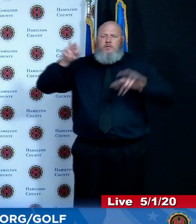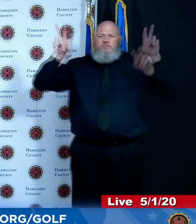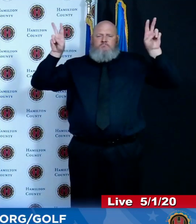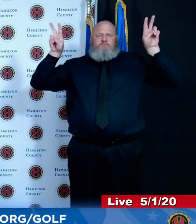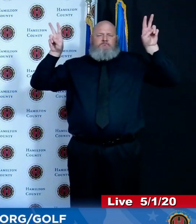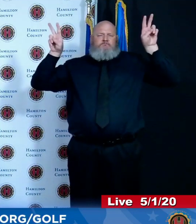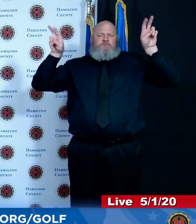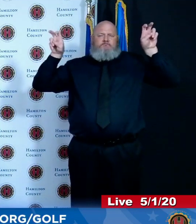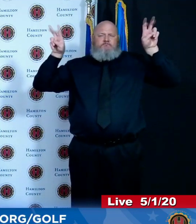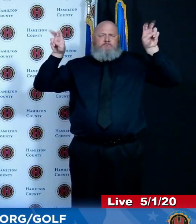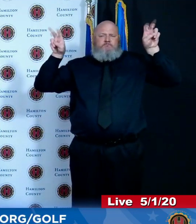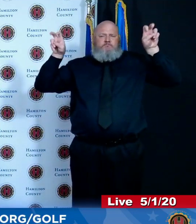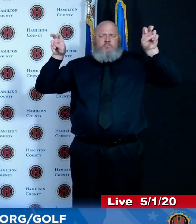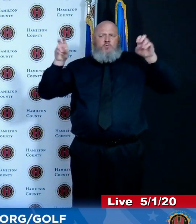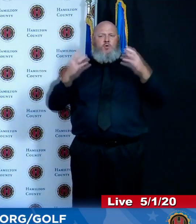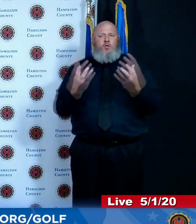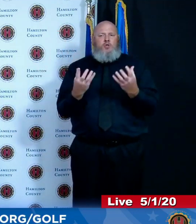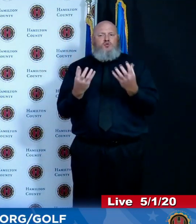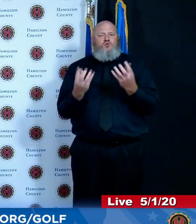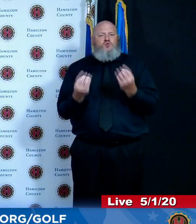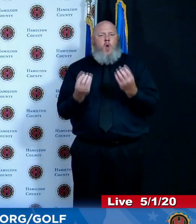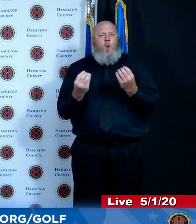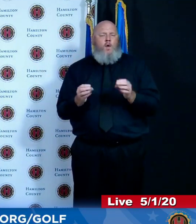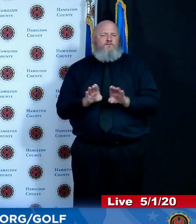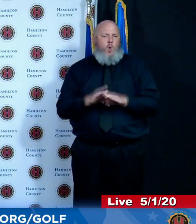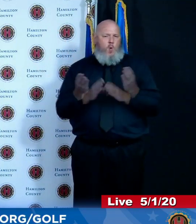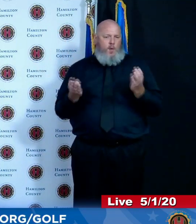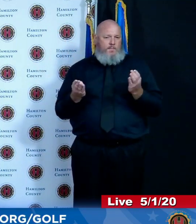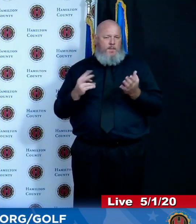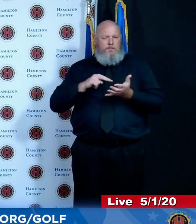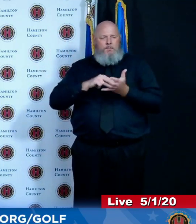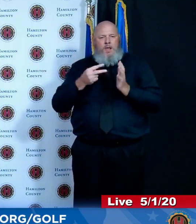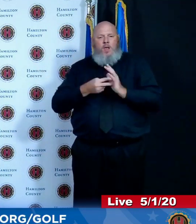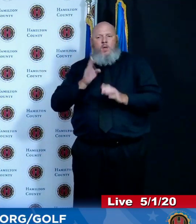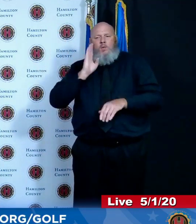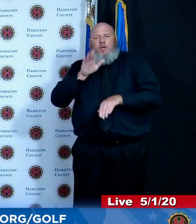beautiful tomorrow so for those of you that intend to go golfing here's what